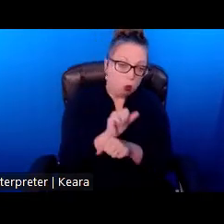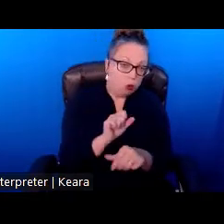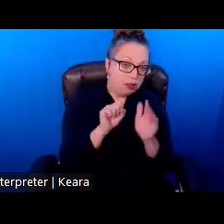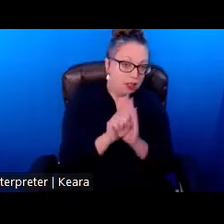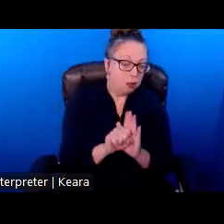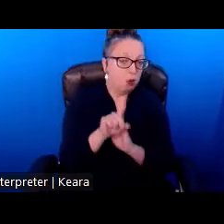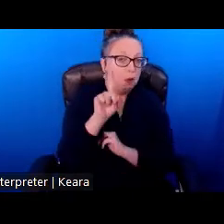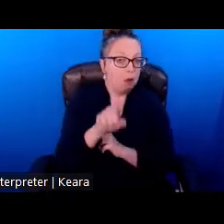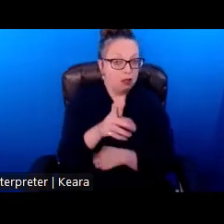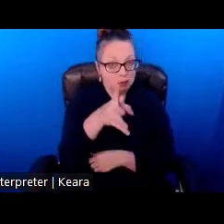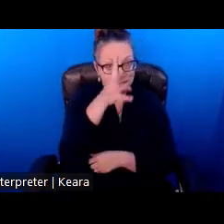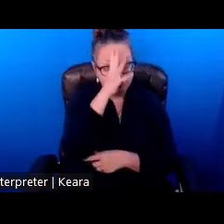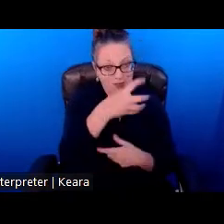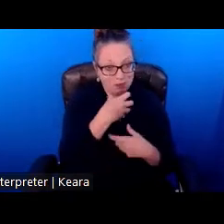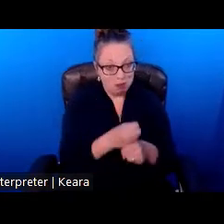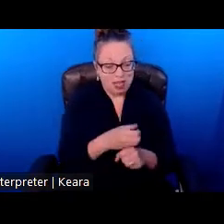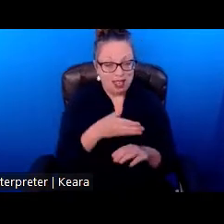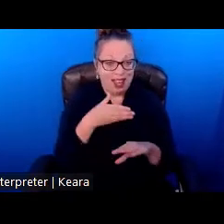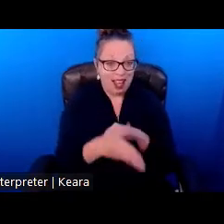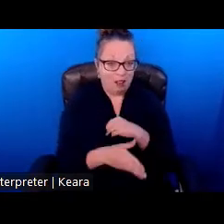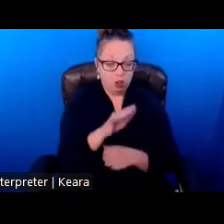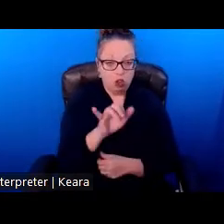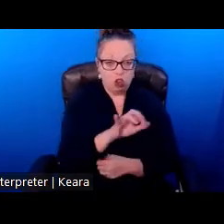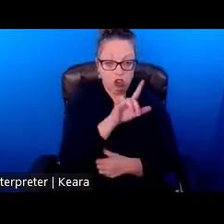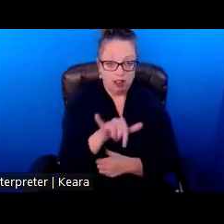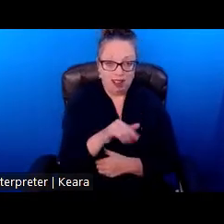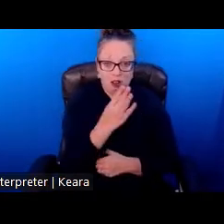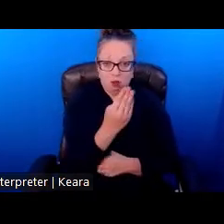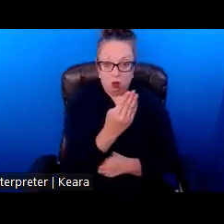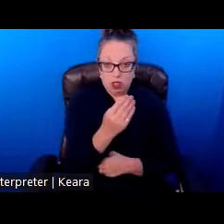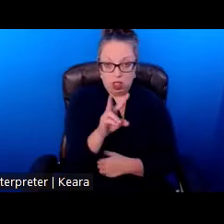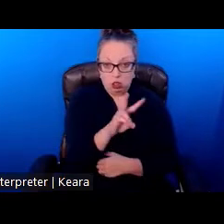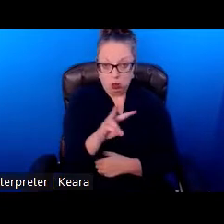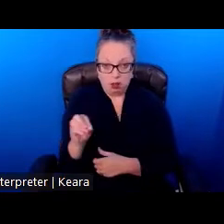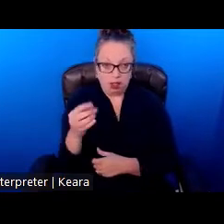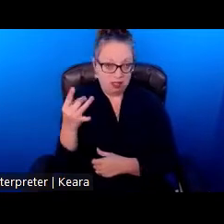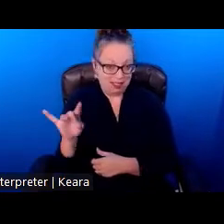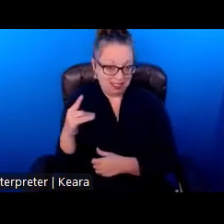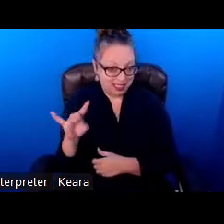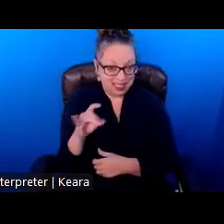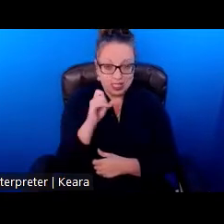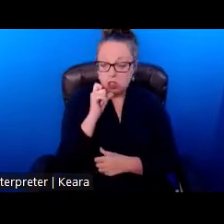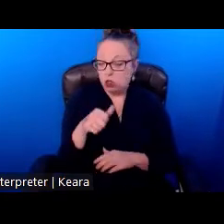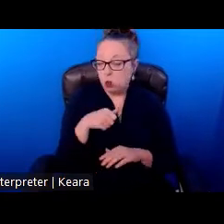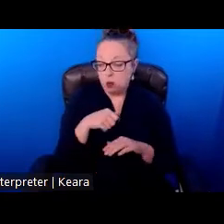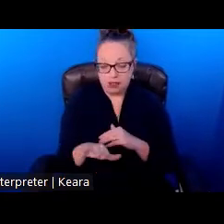July 14, 2018. Do not submit works in progress or work completed